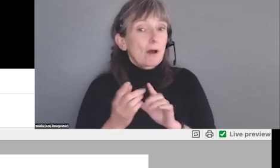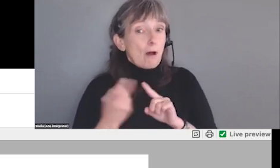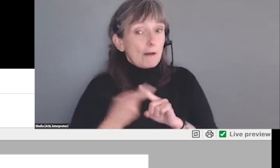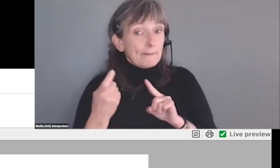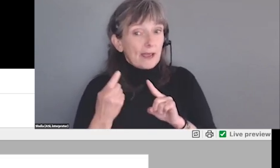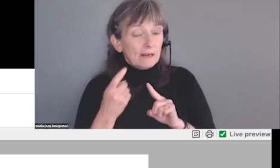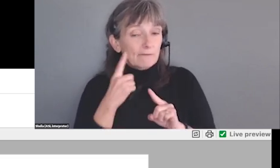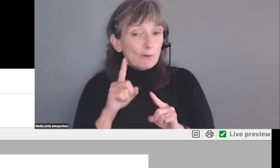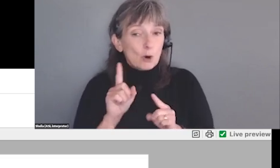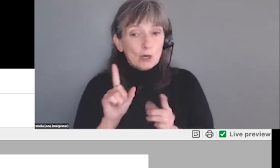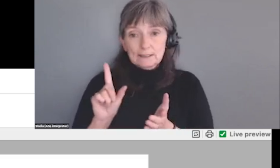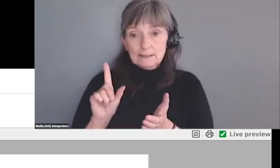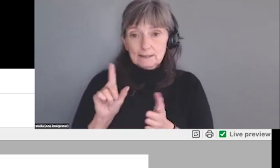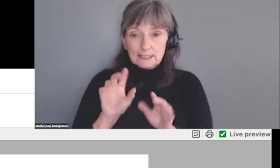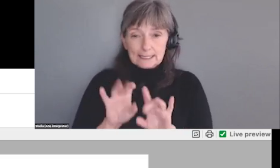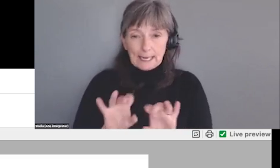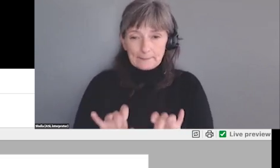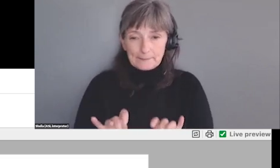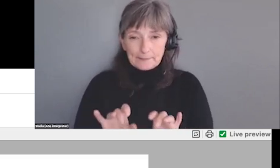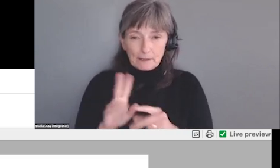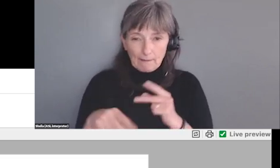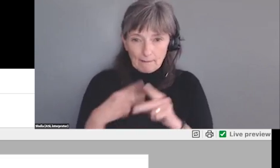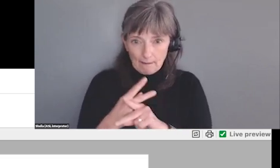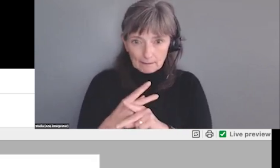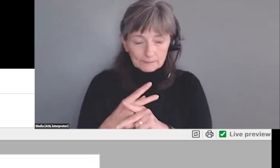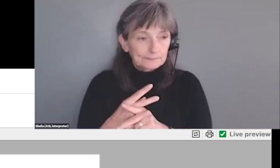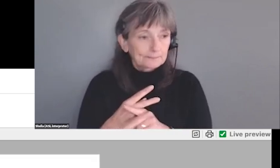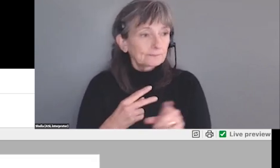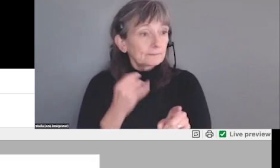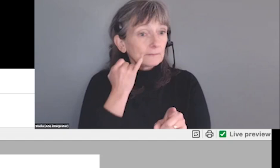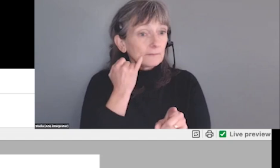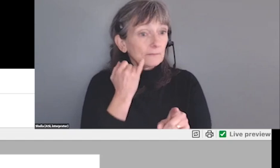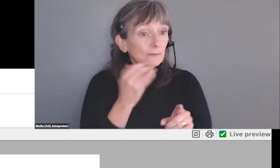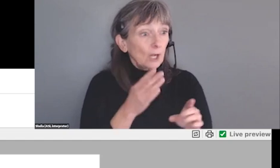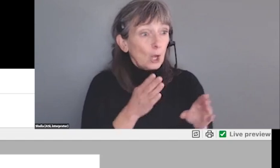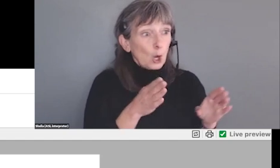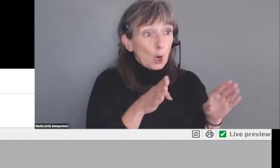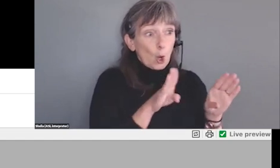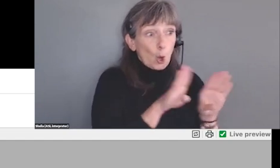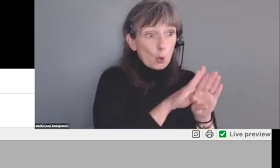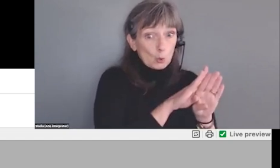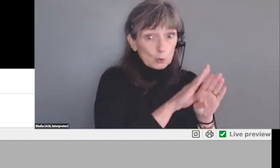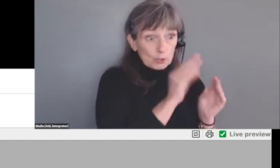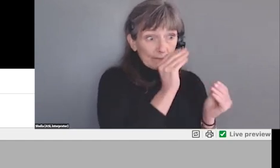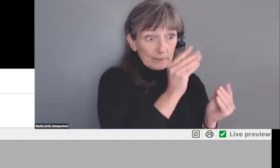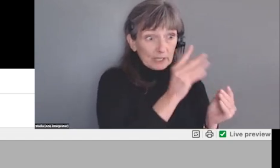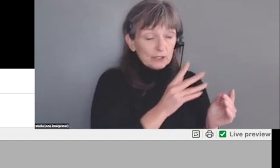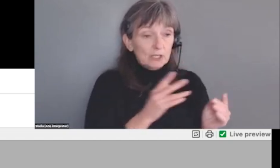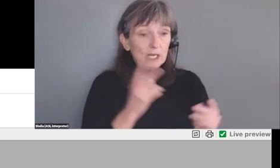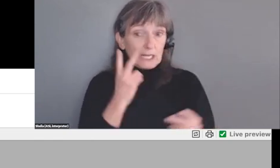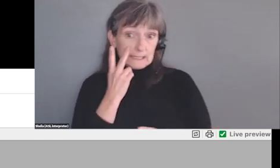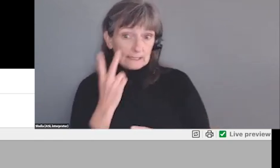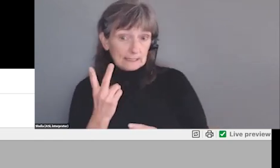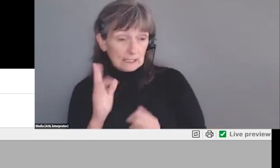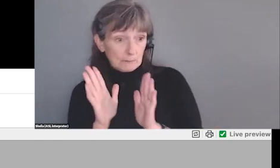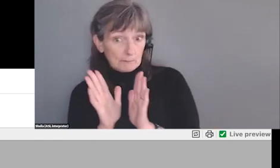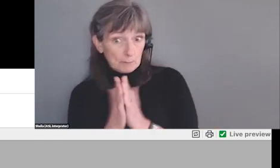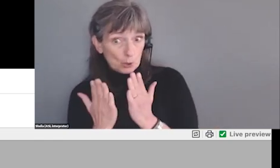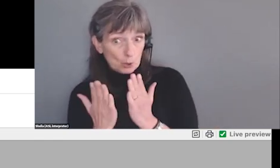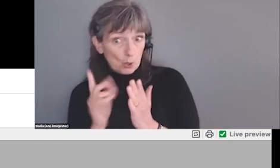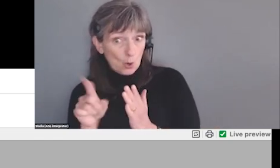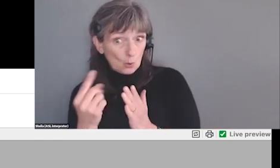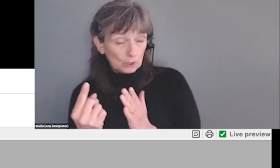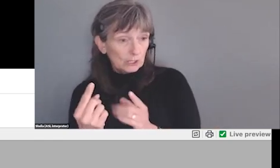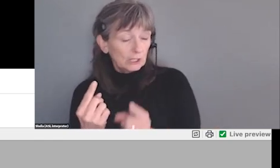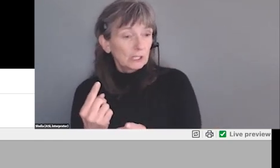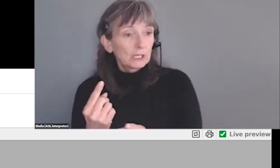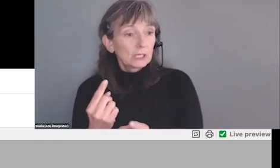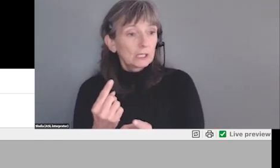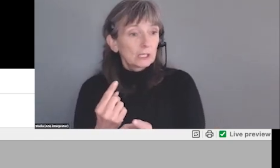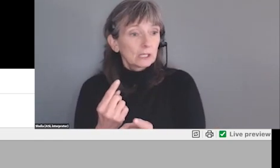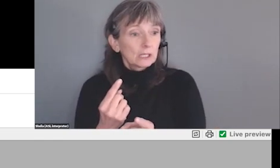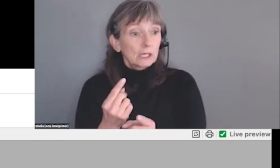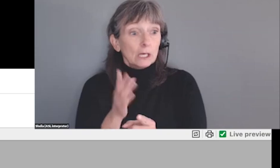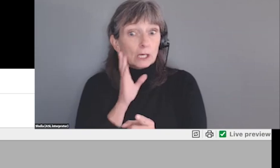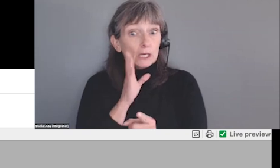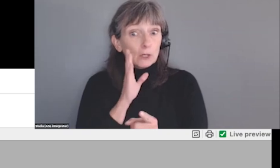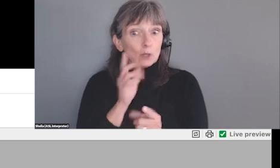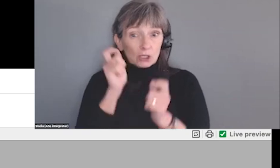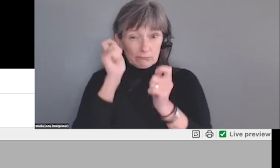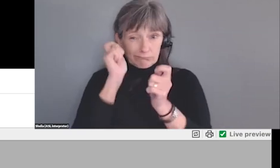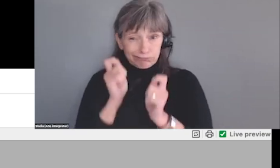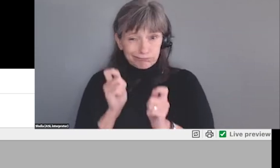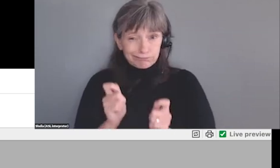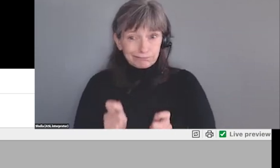I close the content and view the book, it's been changed in a number of ways to create a design